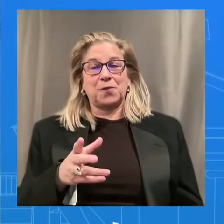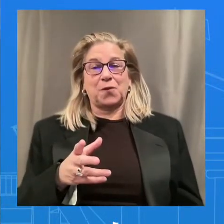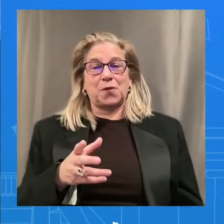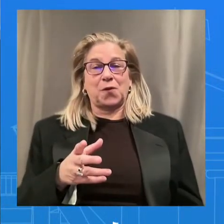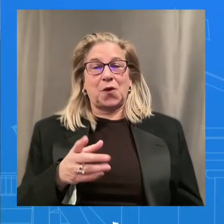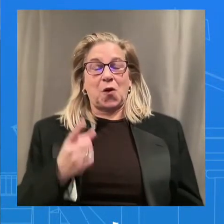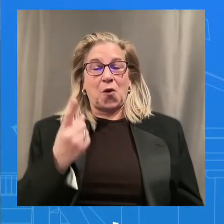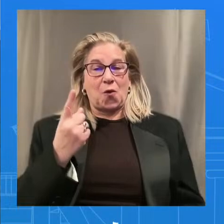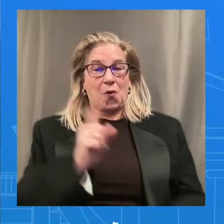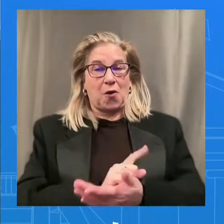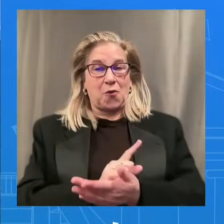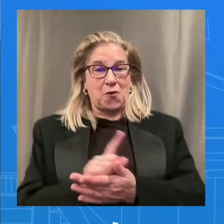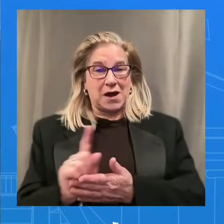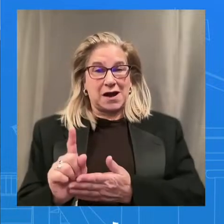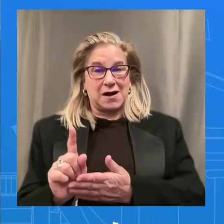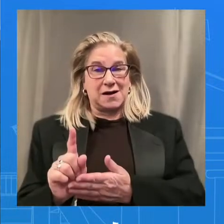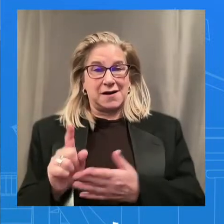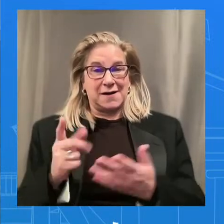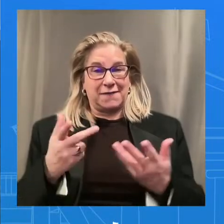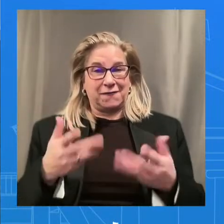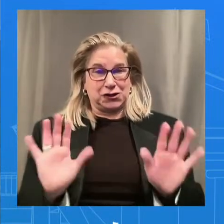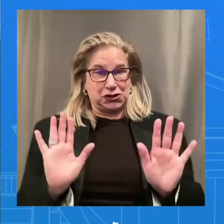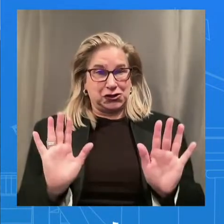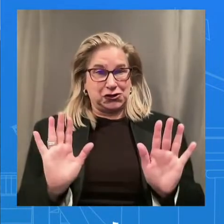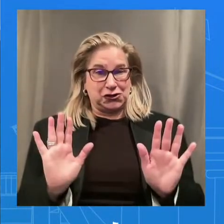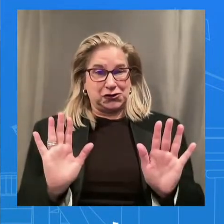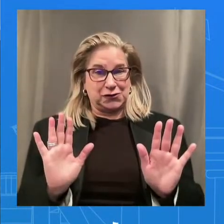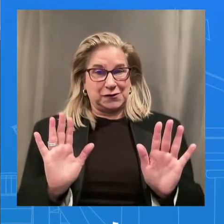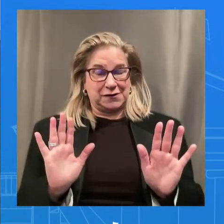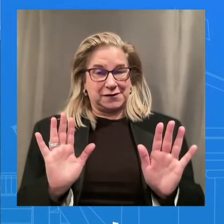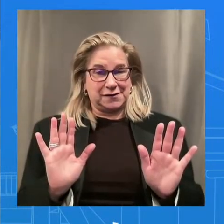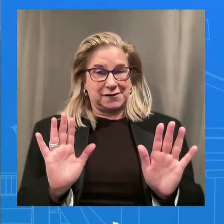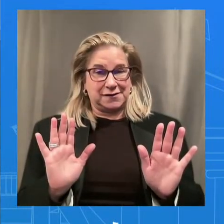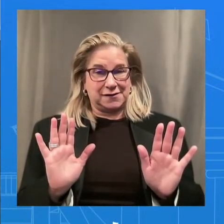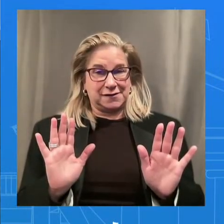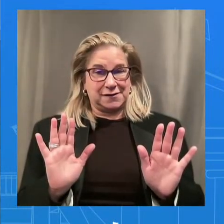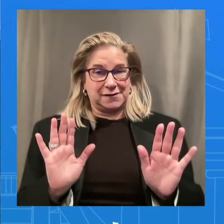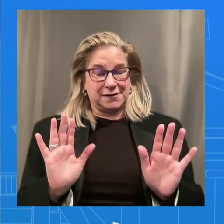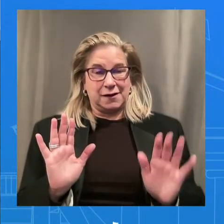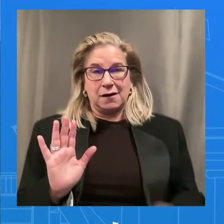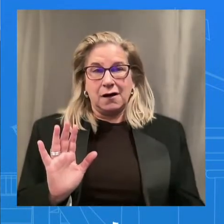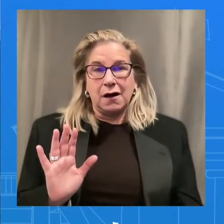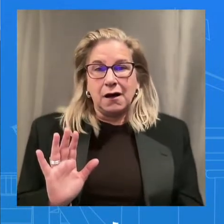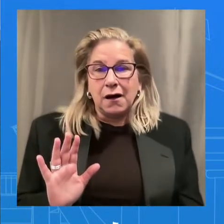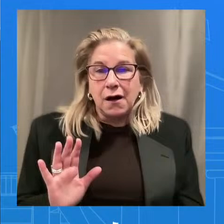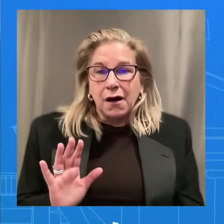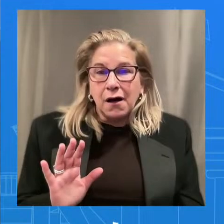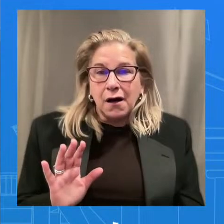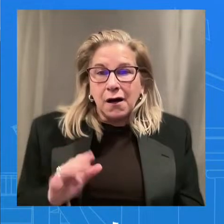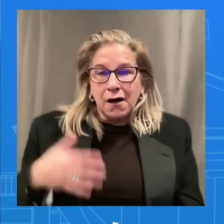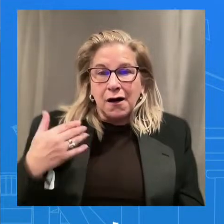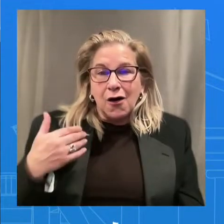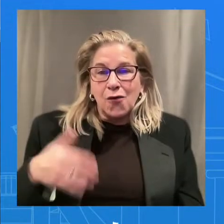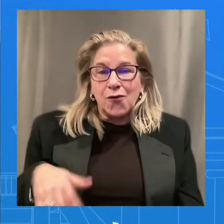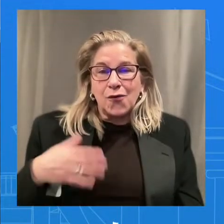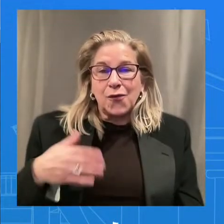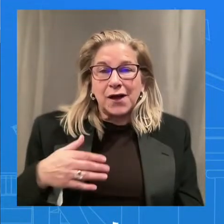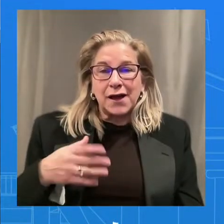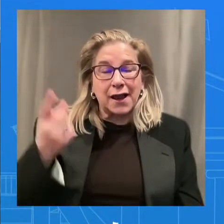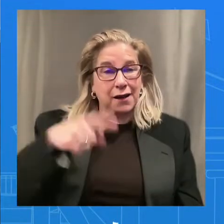The Press: Between next Monday and 2028 -- Ms. Jean-Pierre: 2028? The Press: -- who’s the leader of the Democratic Party? Ms. Jean-Pierre: Oh, my goodness.